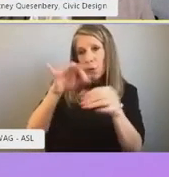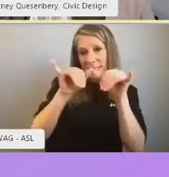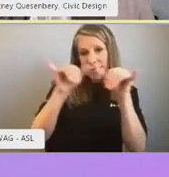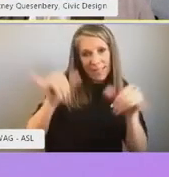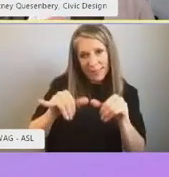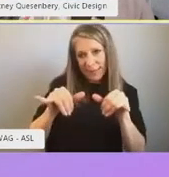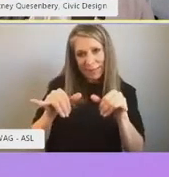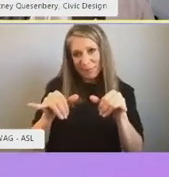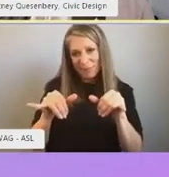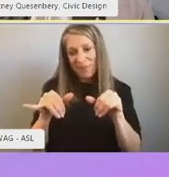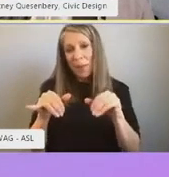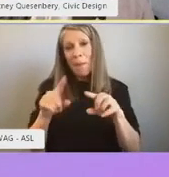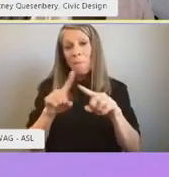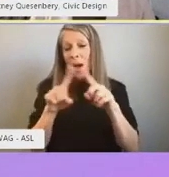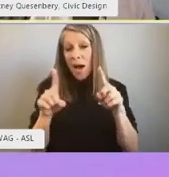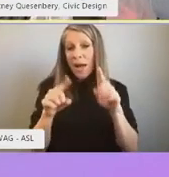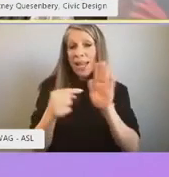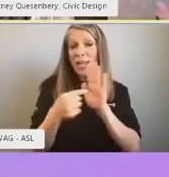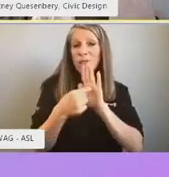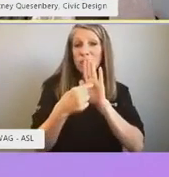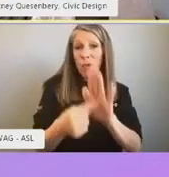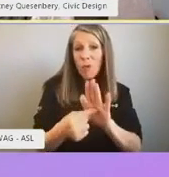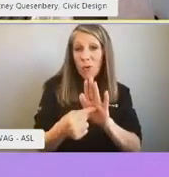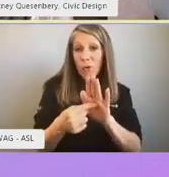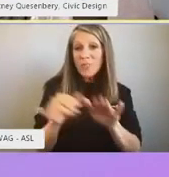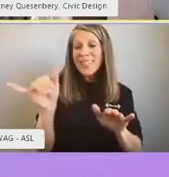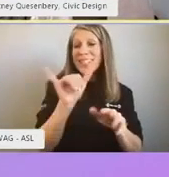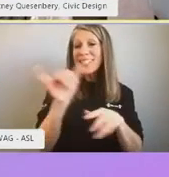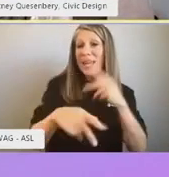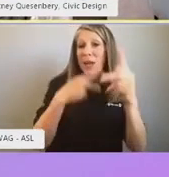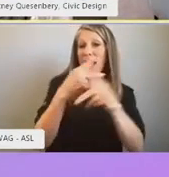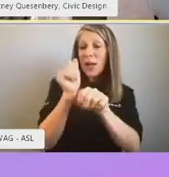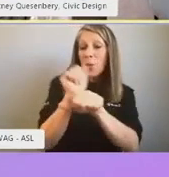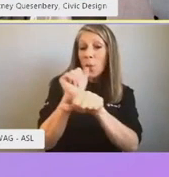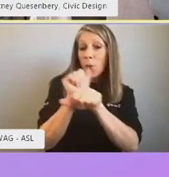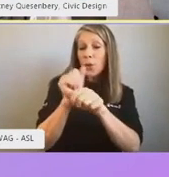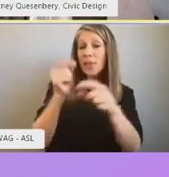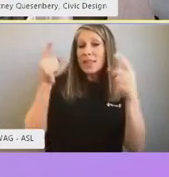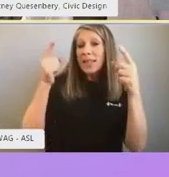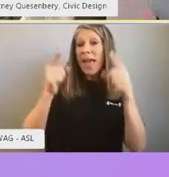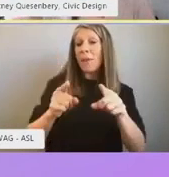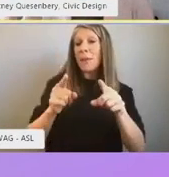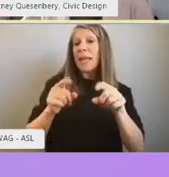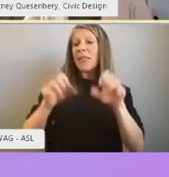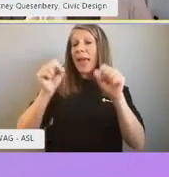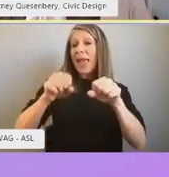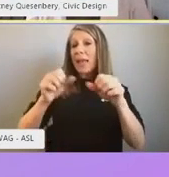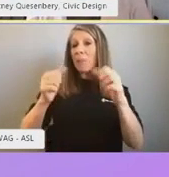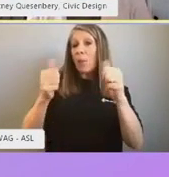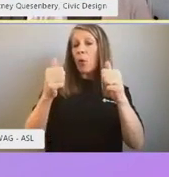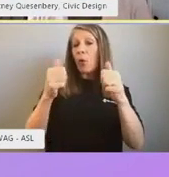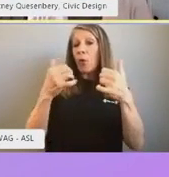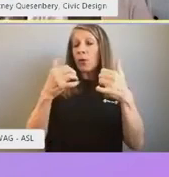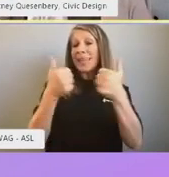own at. This was a research prototype. It's not going to be in a voting system in your polling place anytime soon.